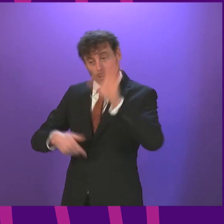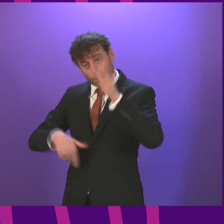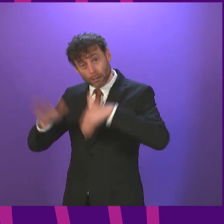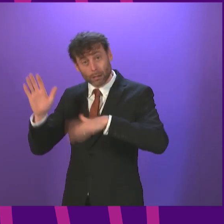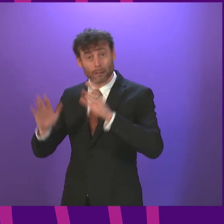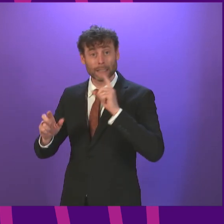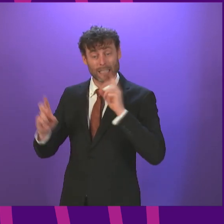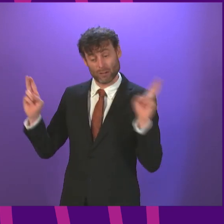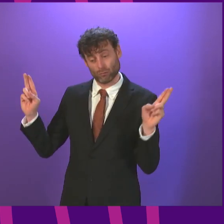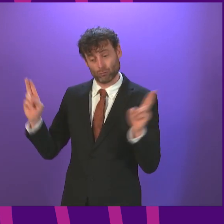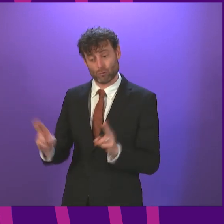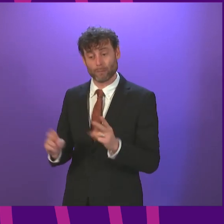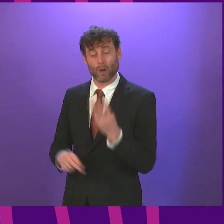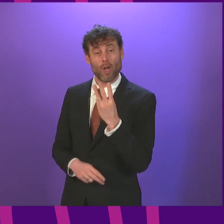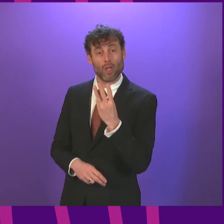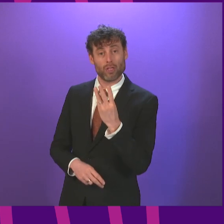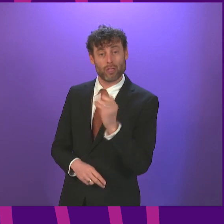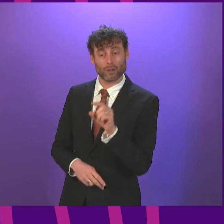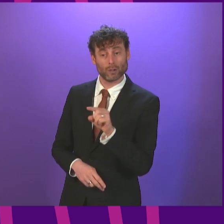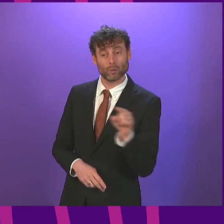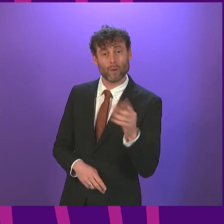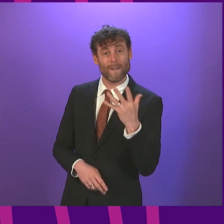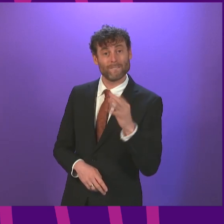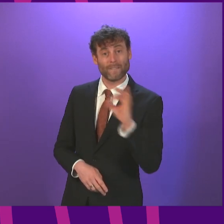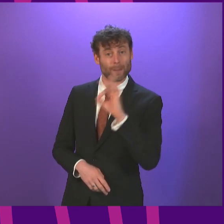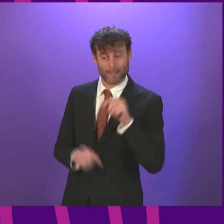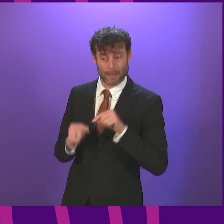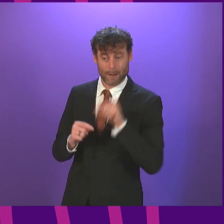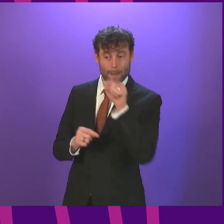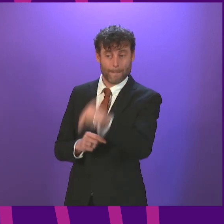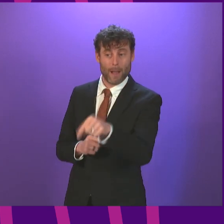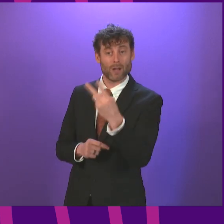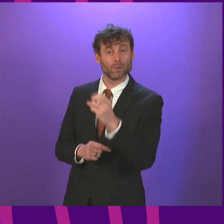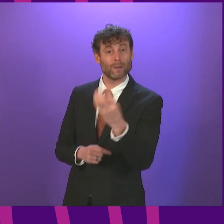of 30 to 50 per cent by 2040, which would mean our working-age population declining